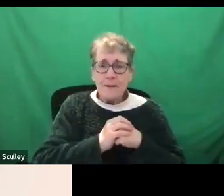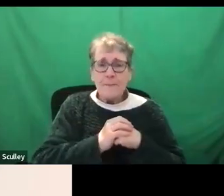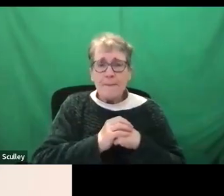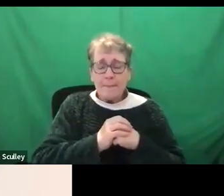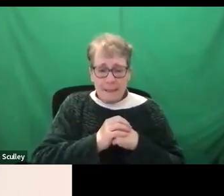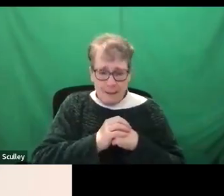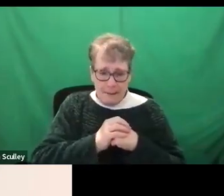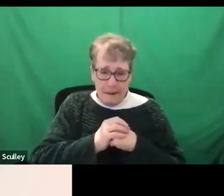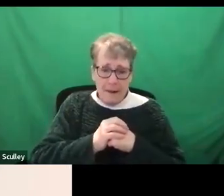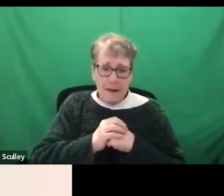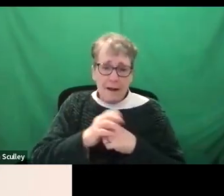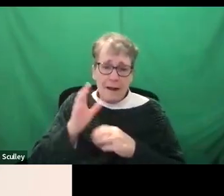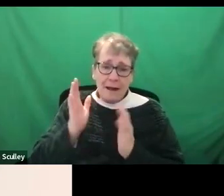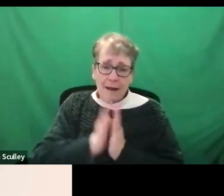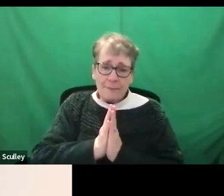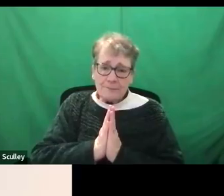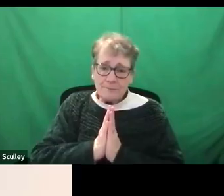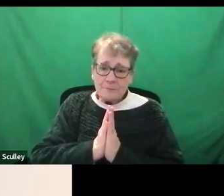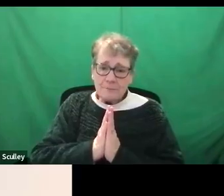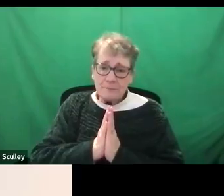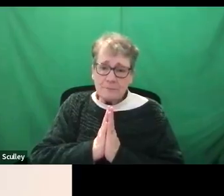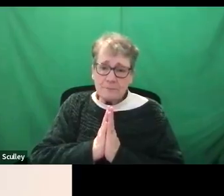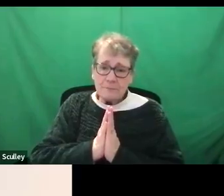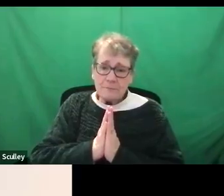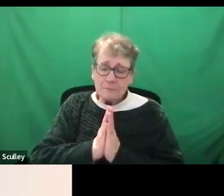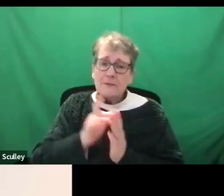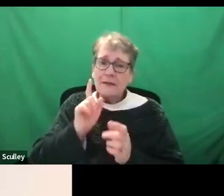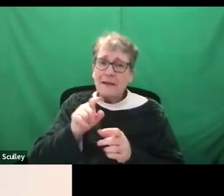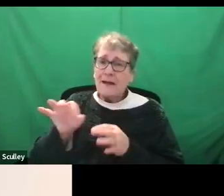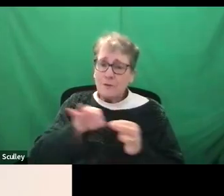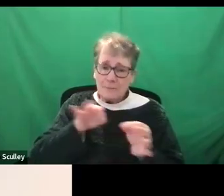make sure that they are providing information that is evidence based and evidence backed.